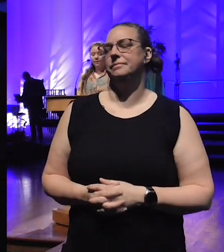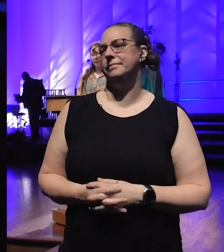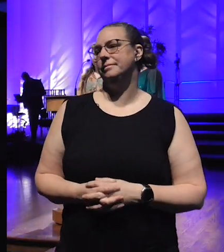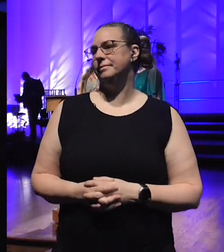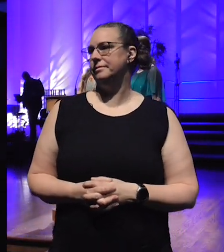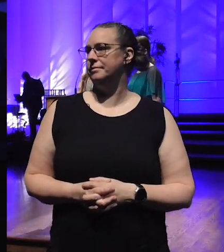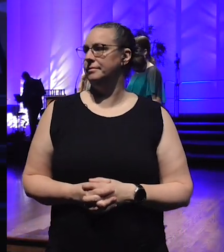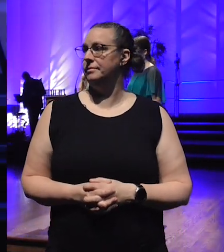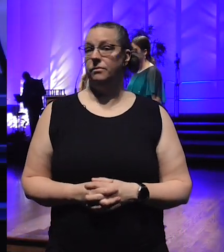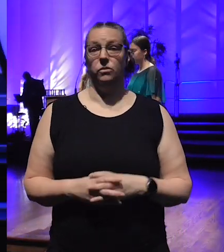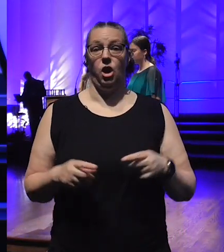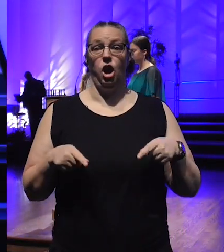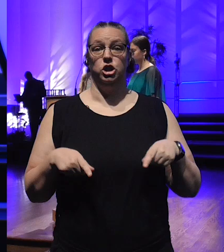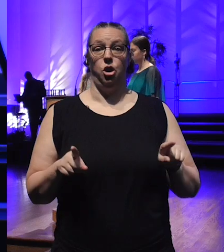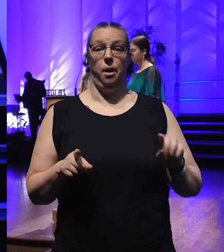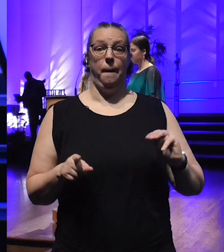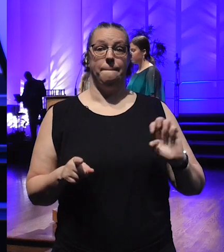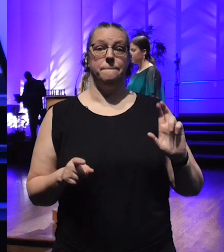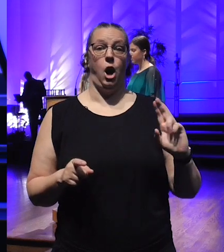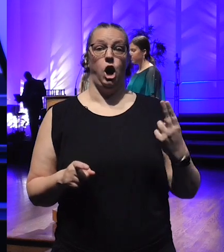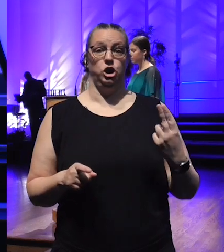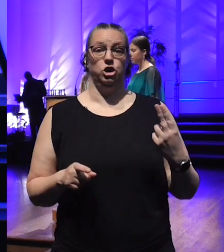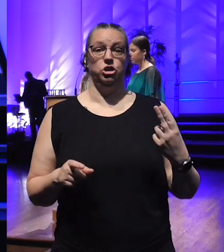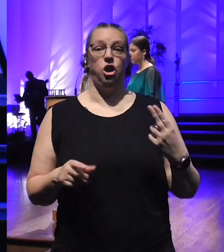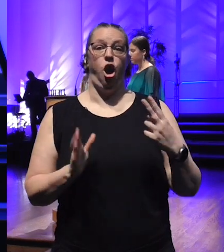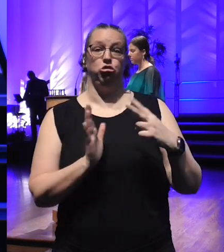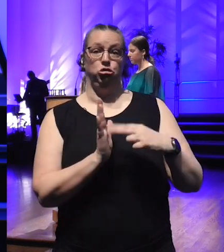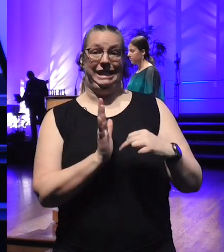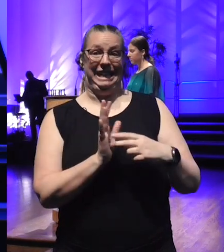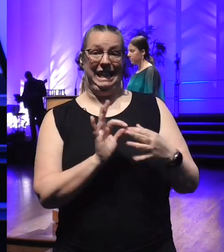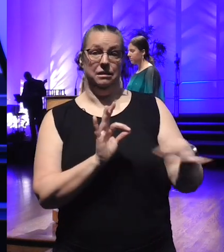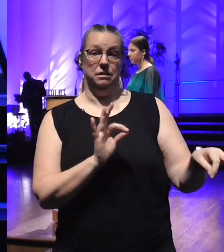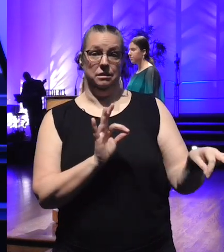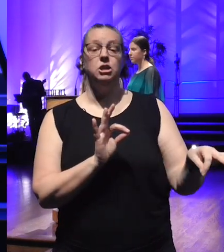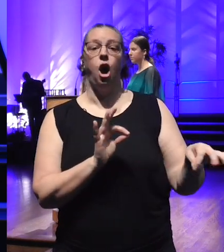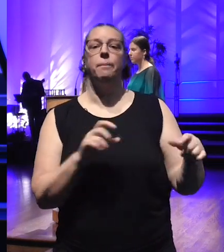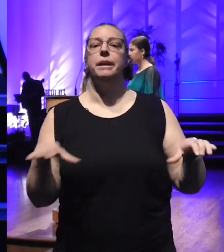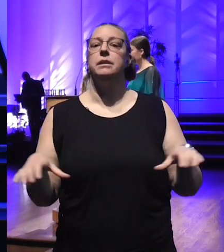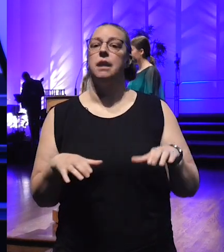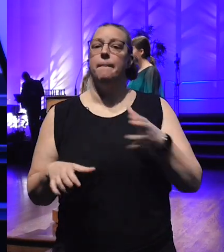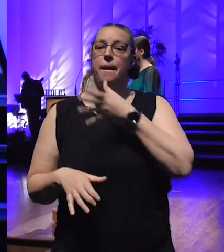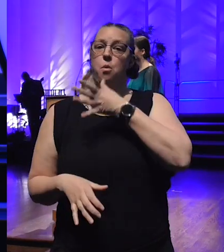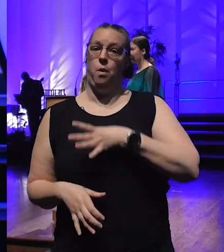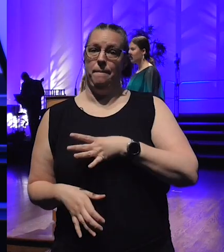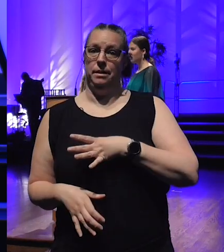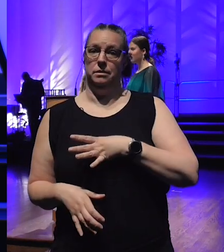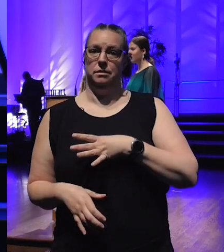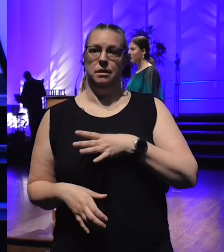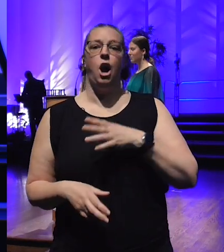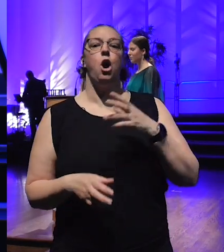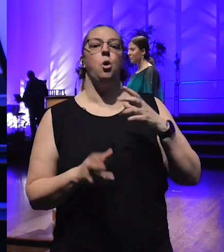during March our readings are being done by women we respect the teenage we represent